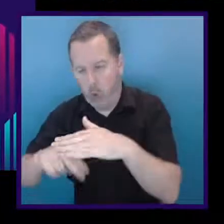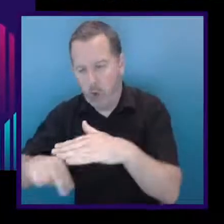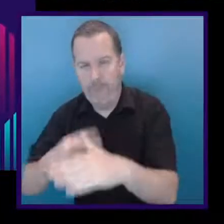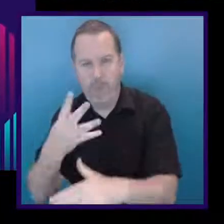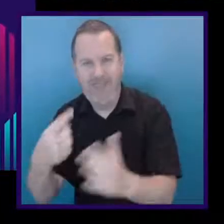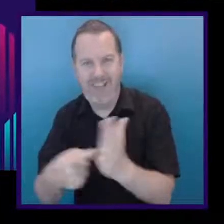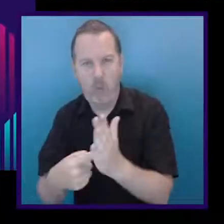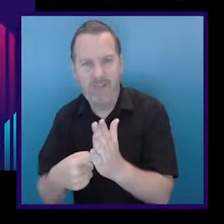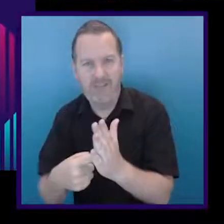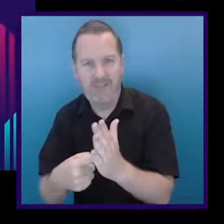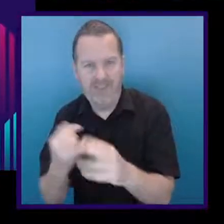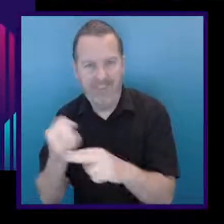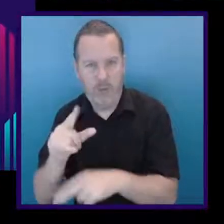in 2020.